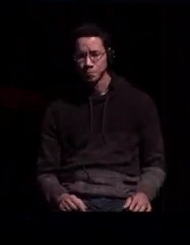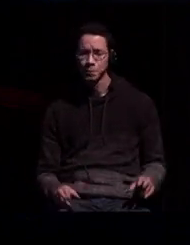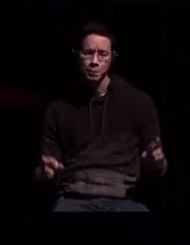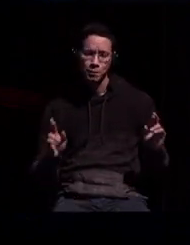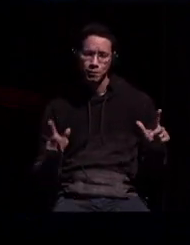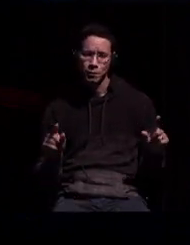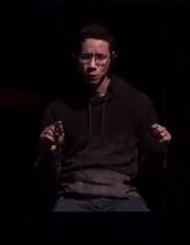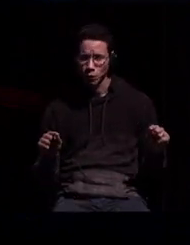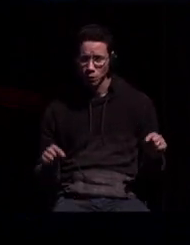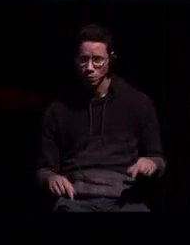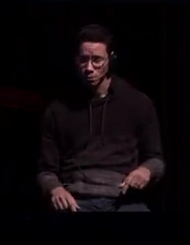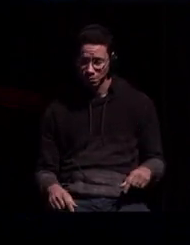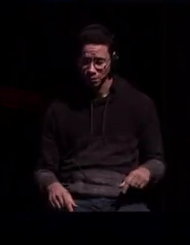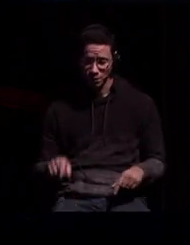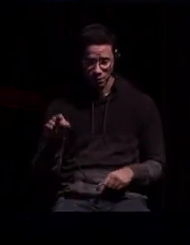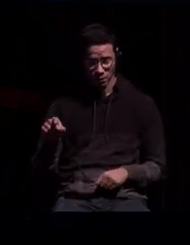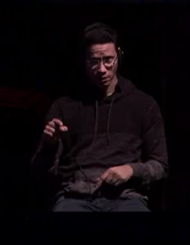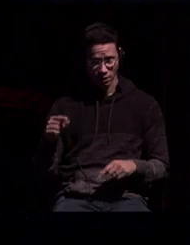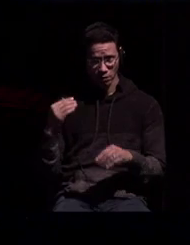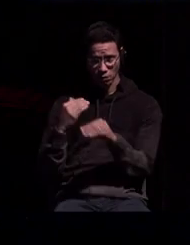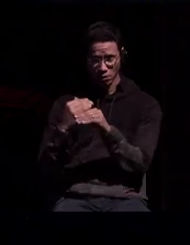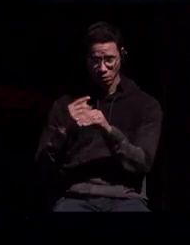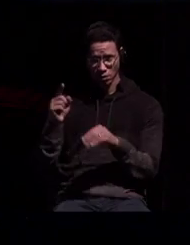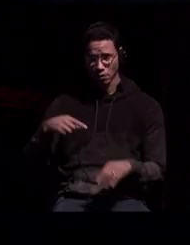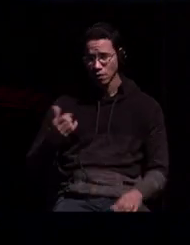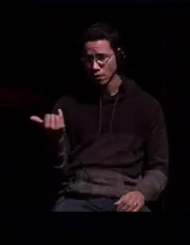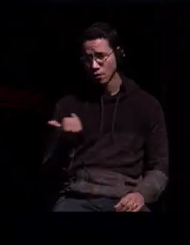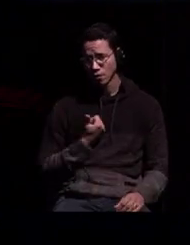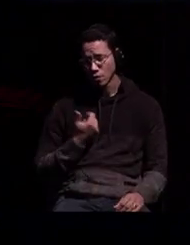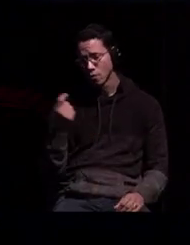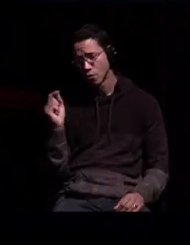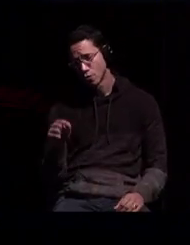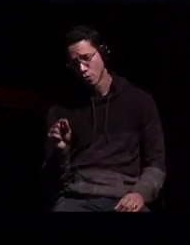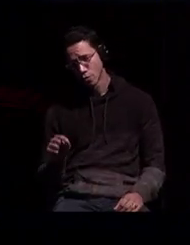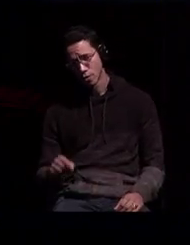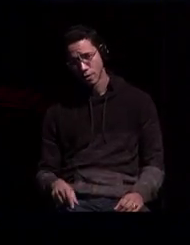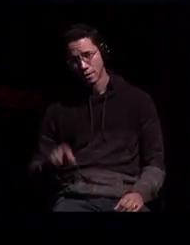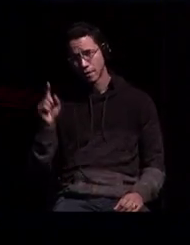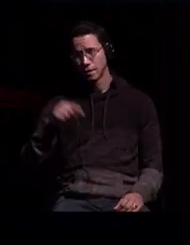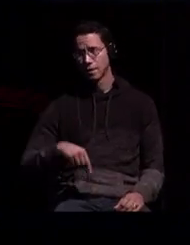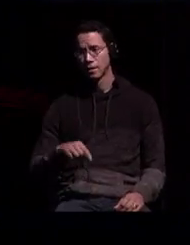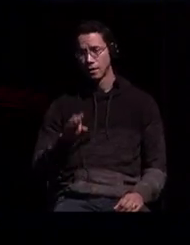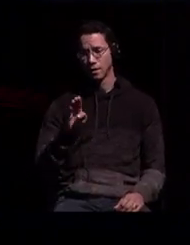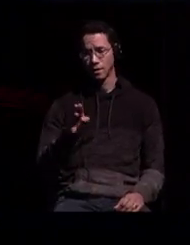What does equality tourism do? This is the gap, these are the women, and these are the men.